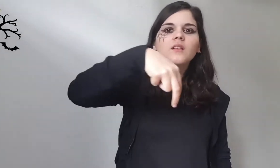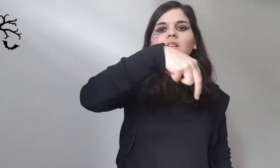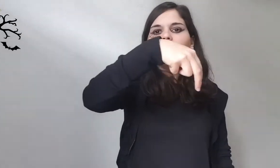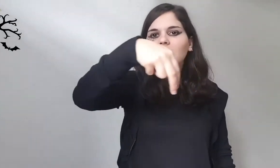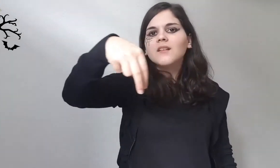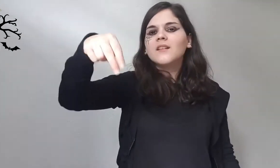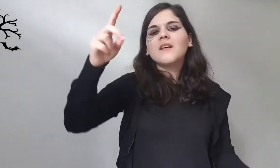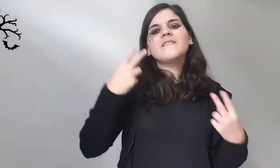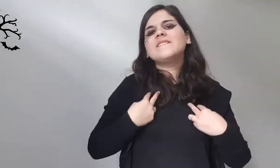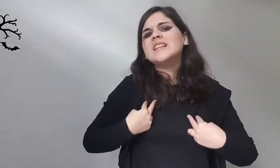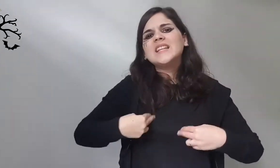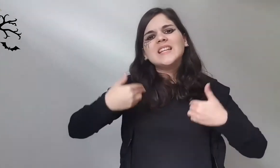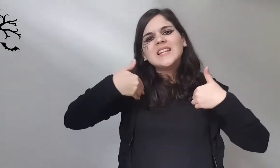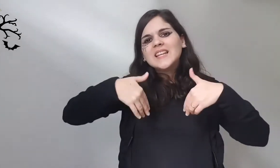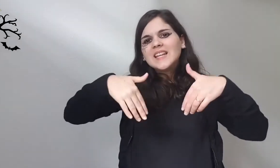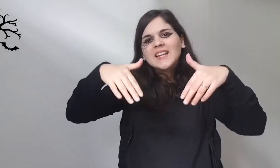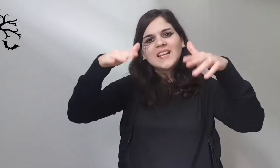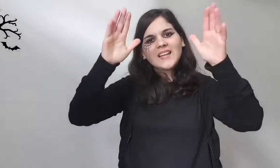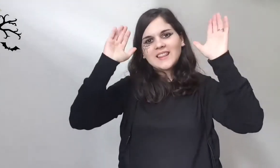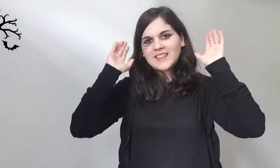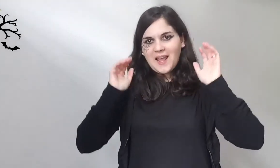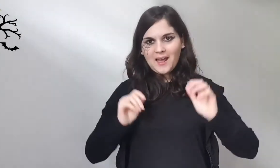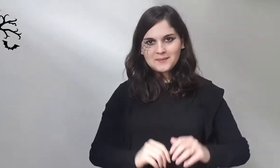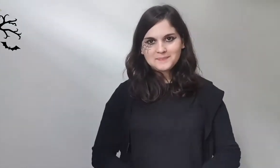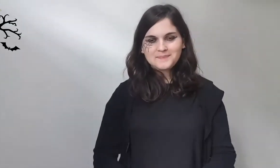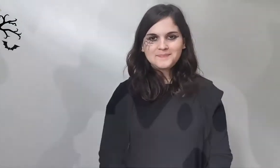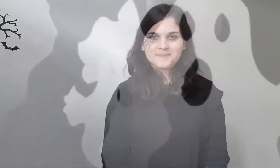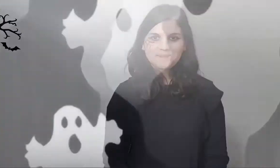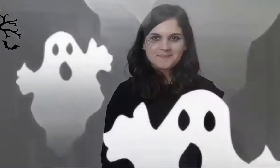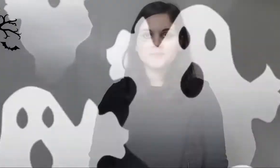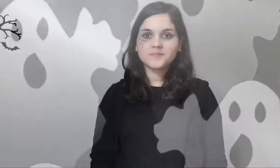condemned to wander for eternity.